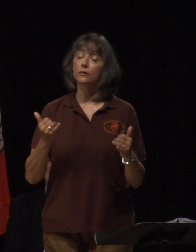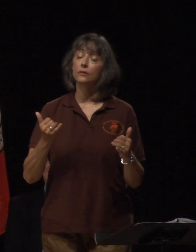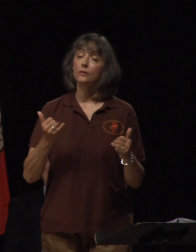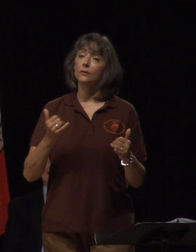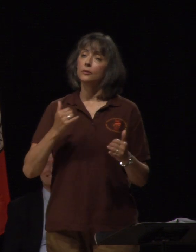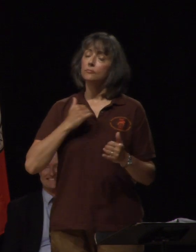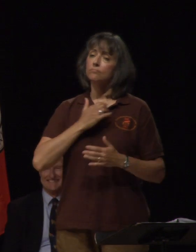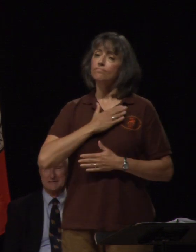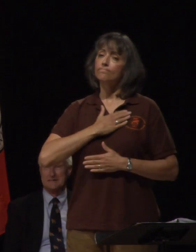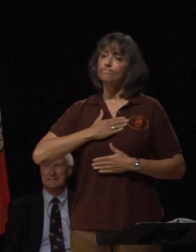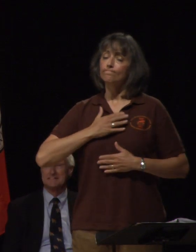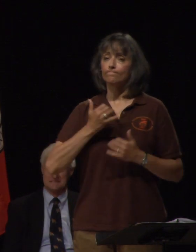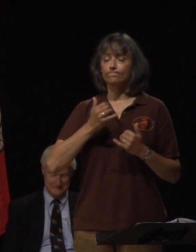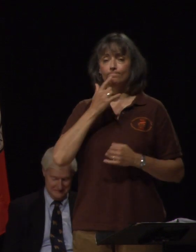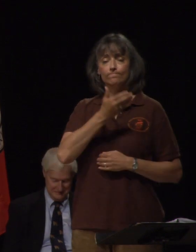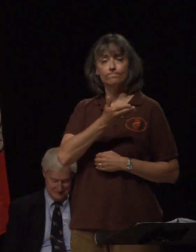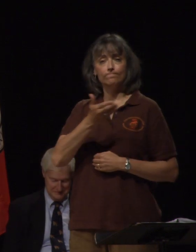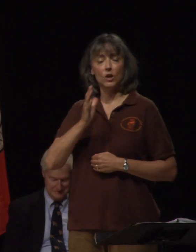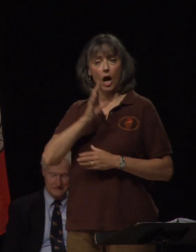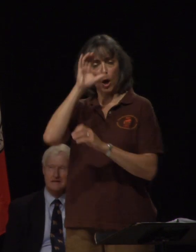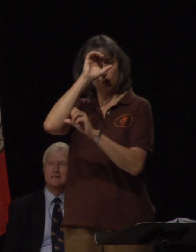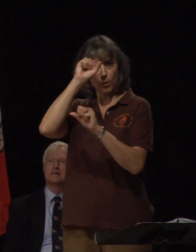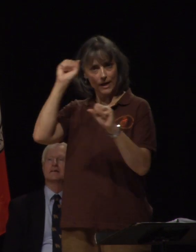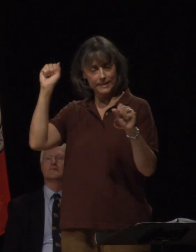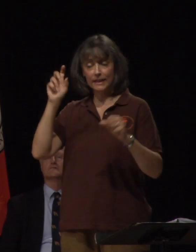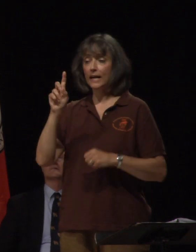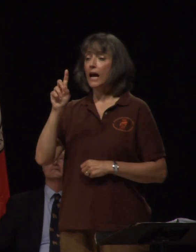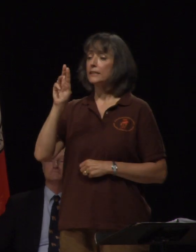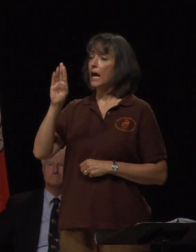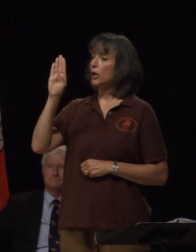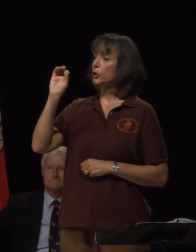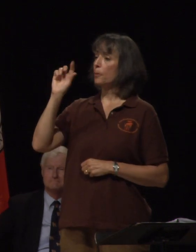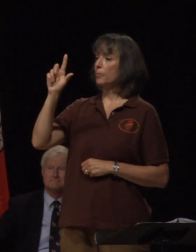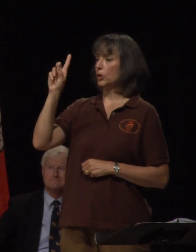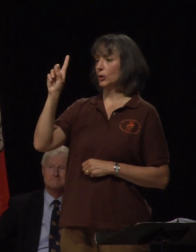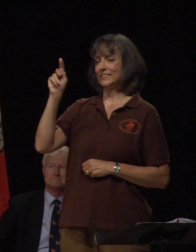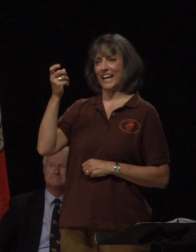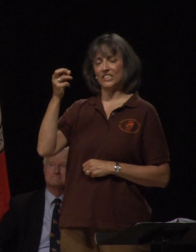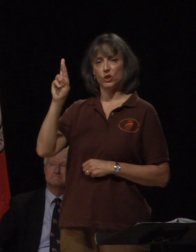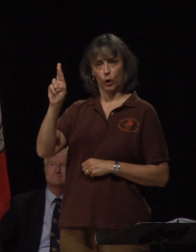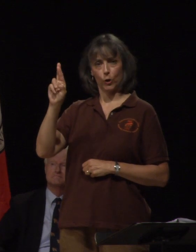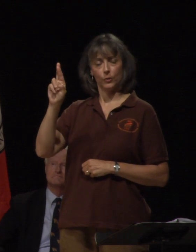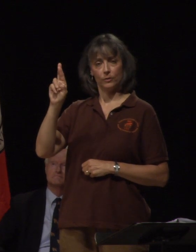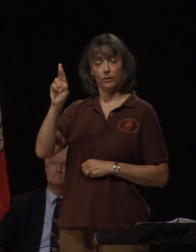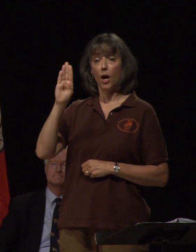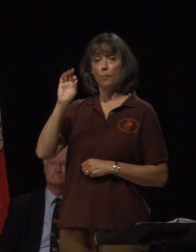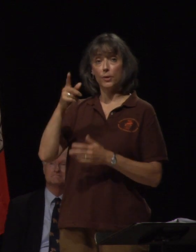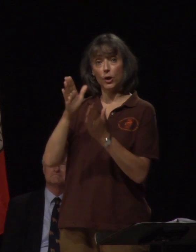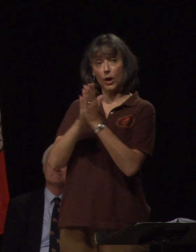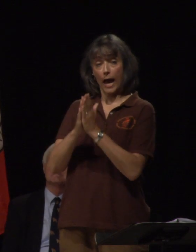PLEASURE TO INTRODUCE OUR PRESIDENT, DR. BILL DESTLER. BILL ASKED ME TO SKIP ALL THE